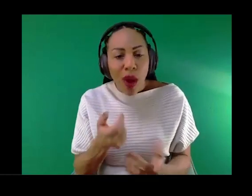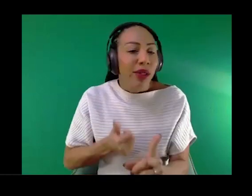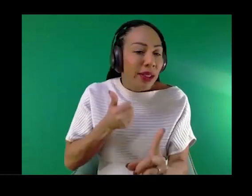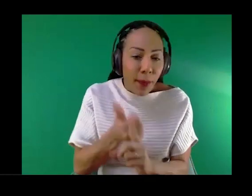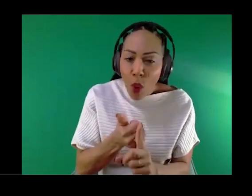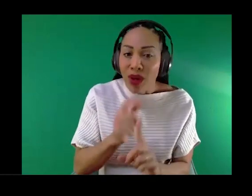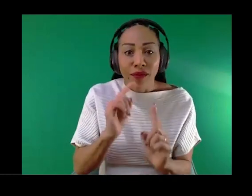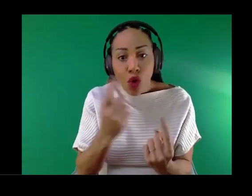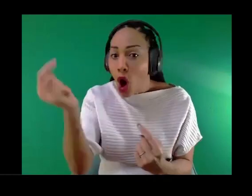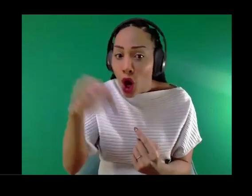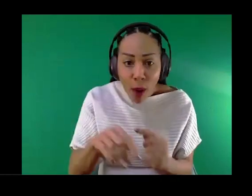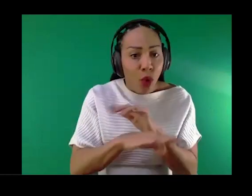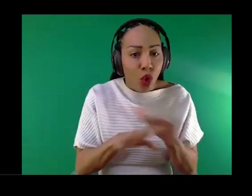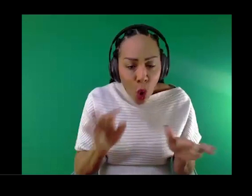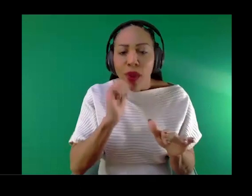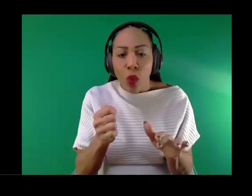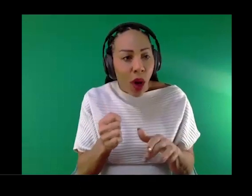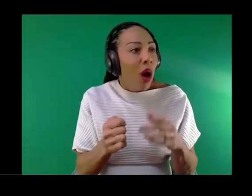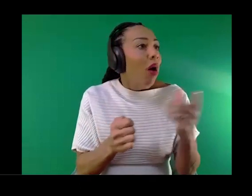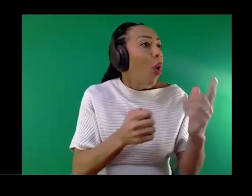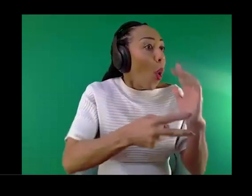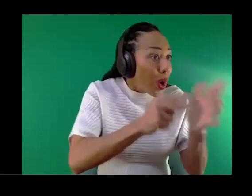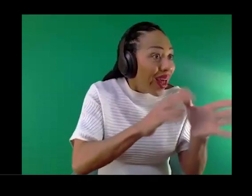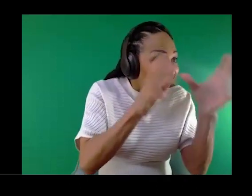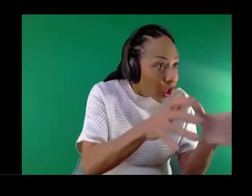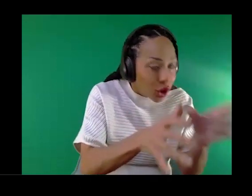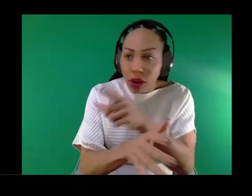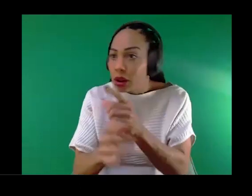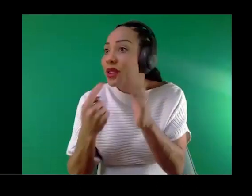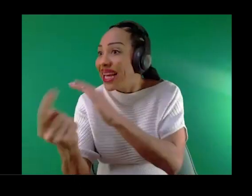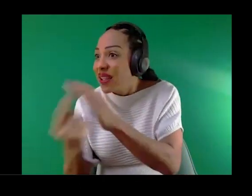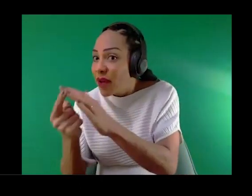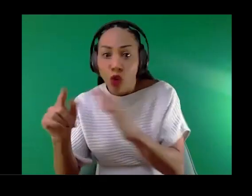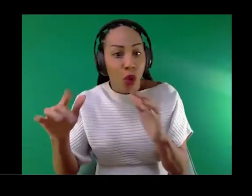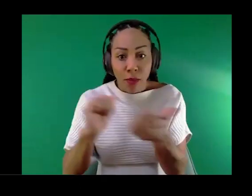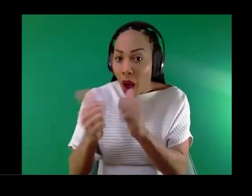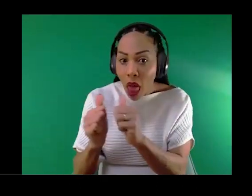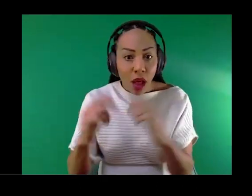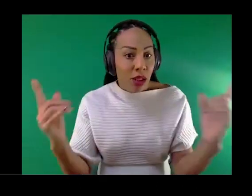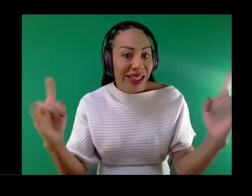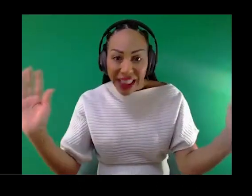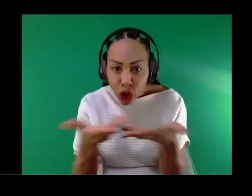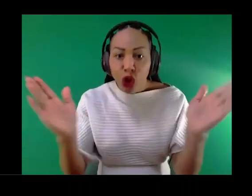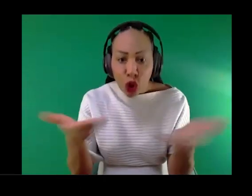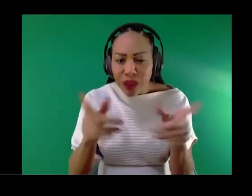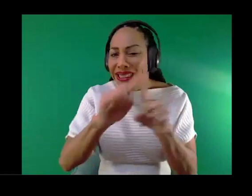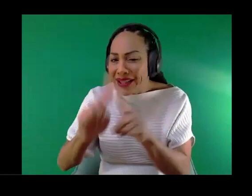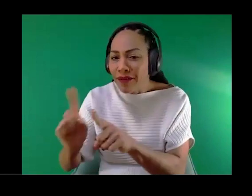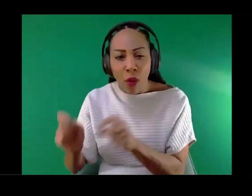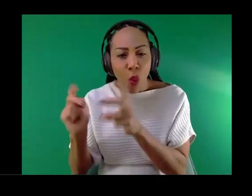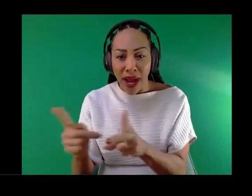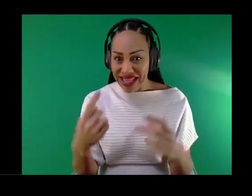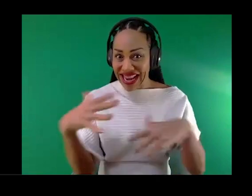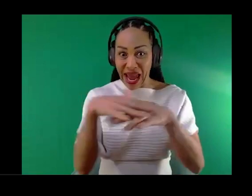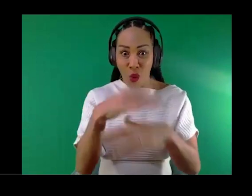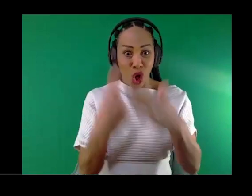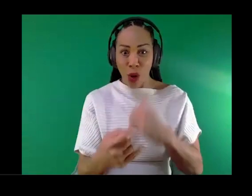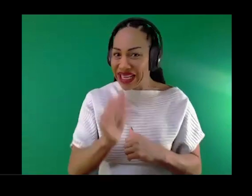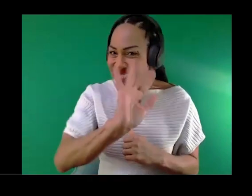between host organisations and partners through other ways if you do have an agreed partner host